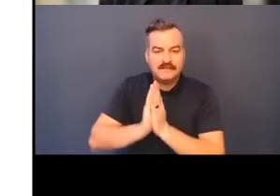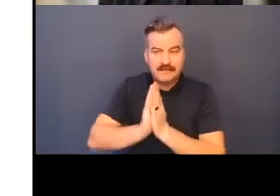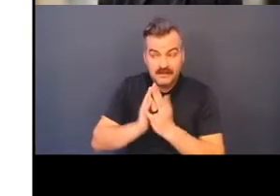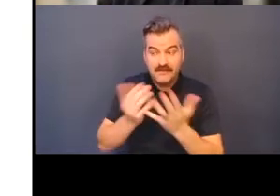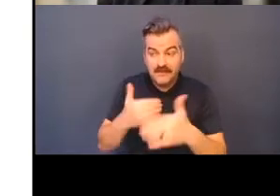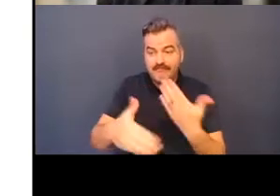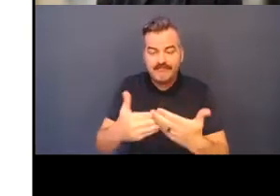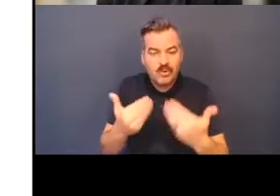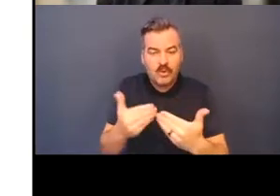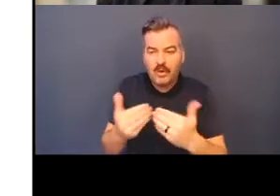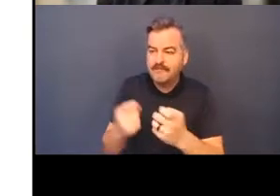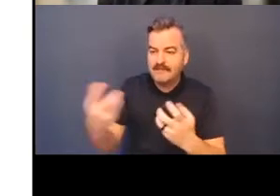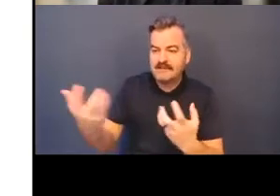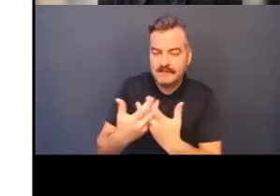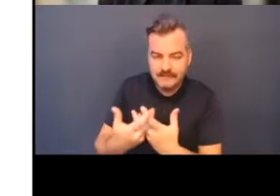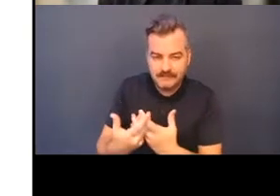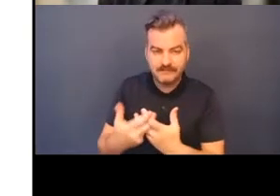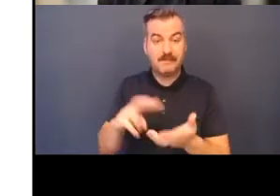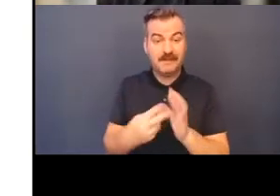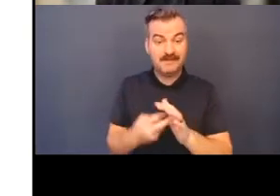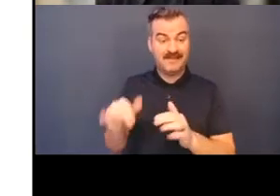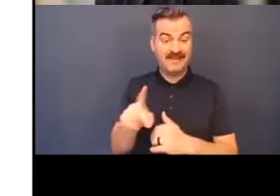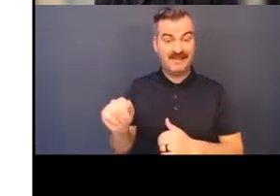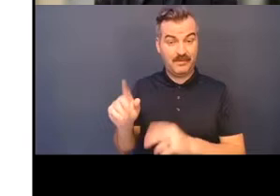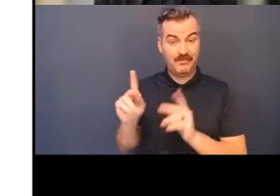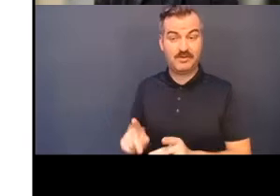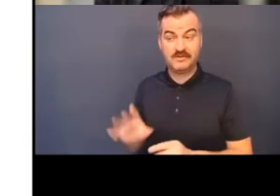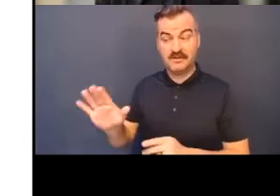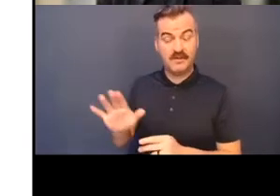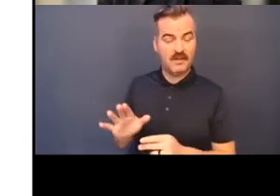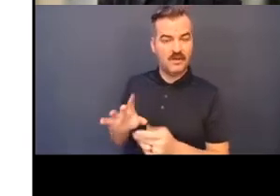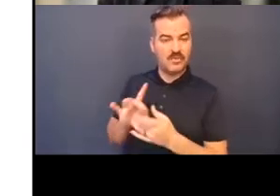is the orientation of the disabled person in their relation to the institution.